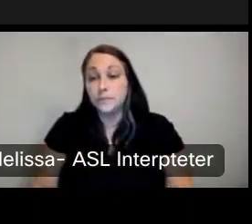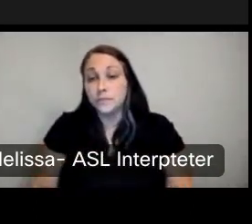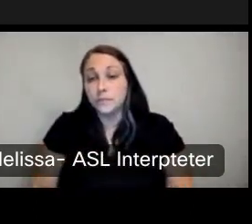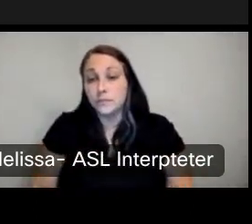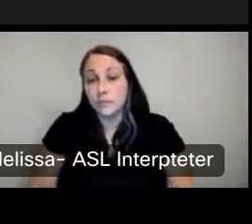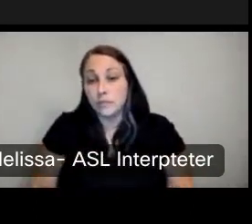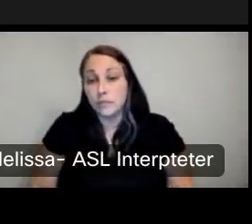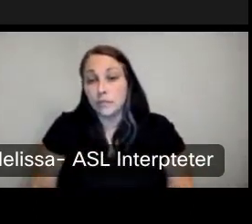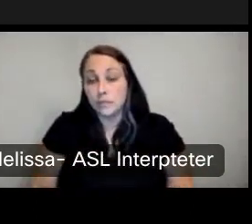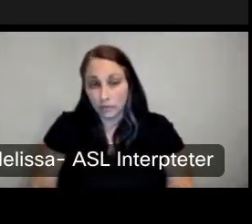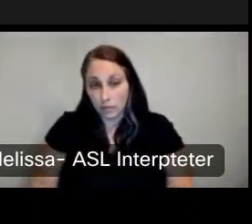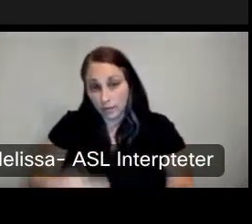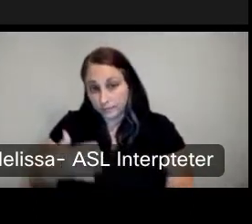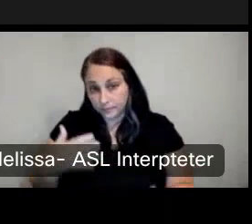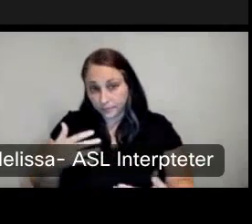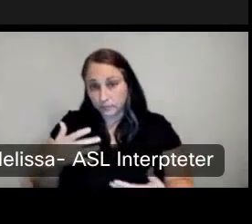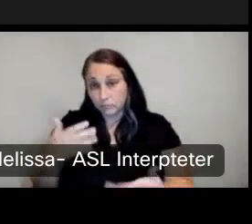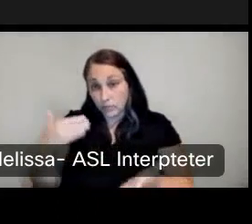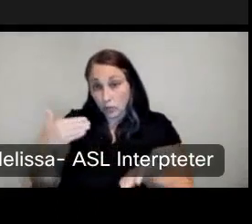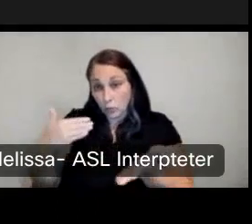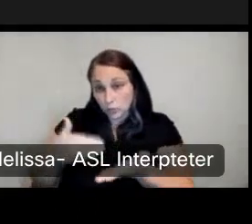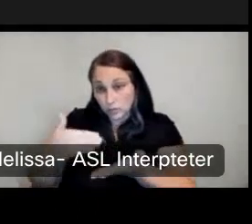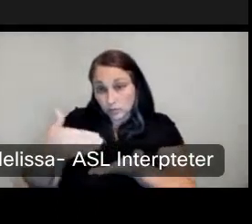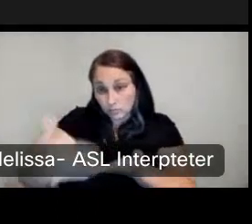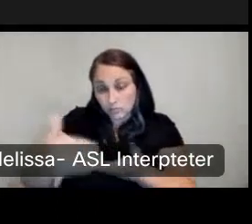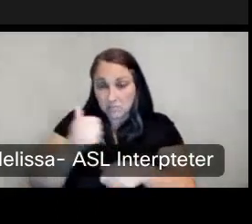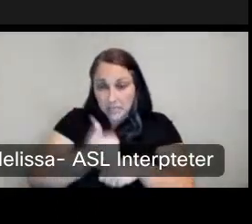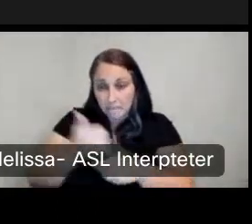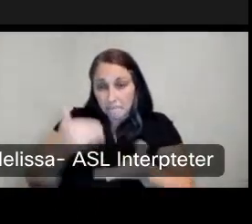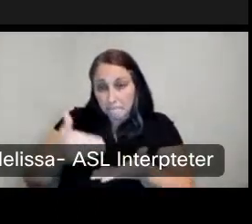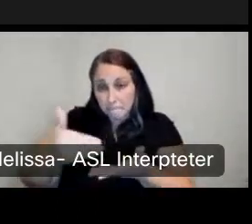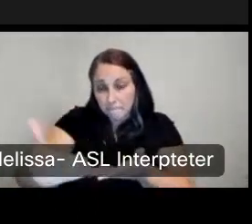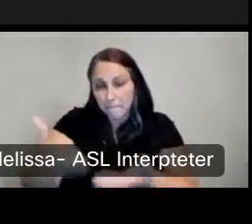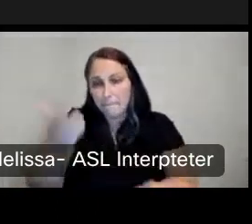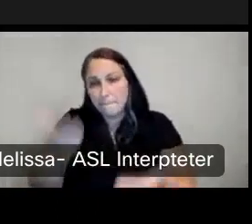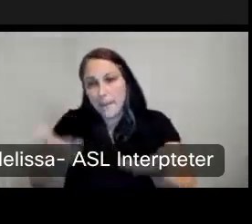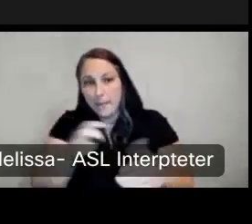um stop star being proposed that that's you know you might be okay with the route but not the stop